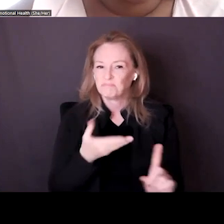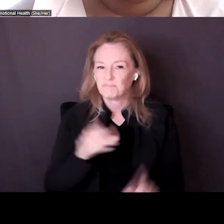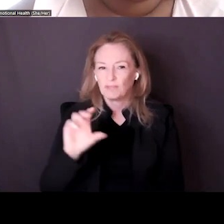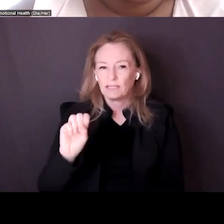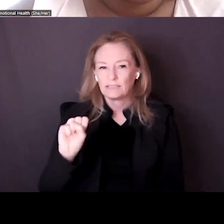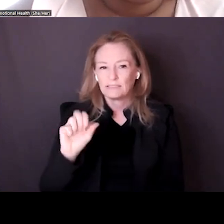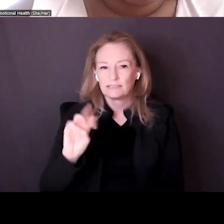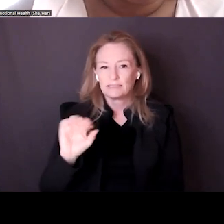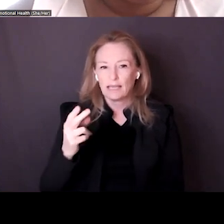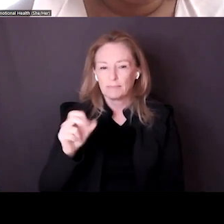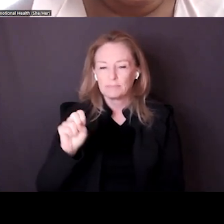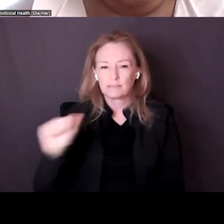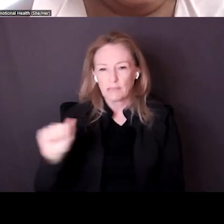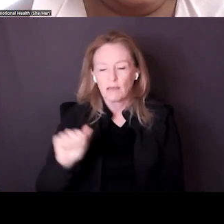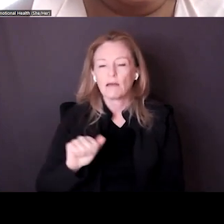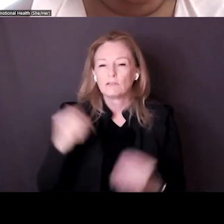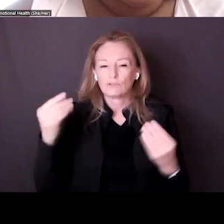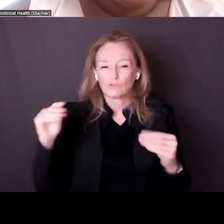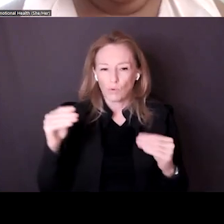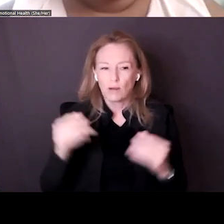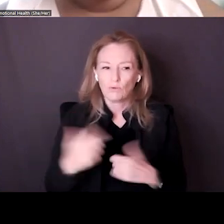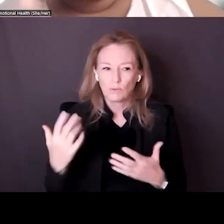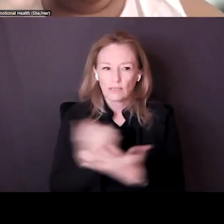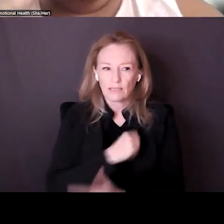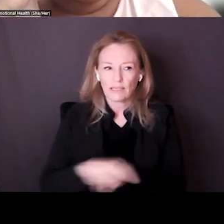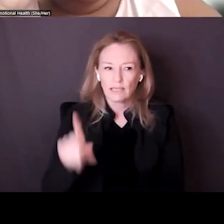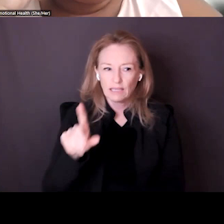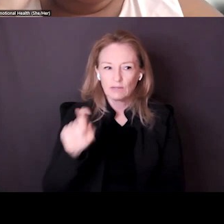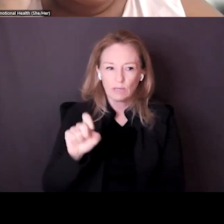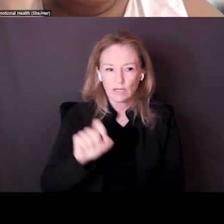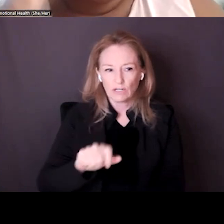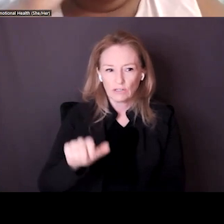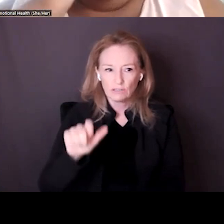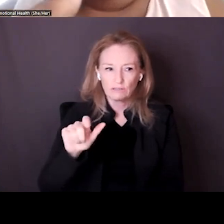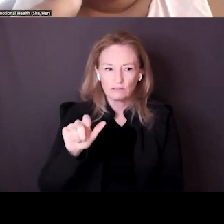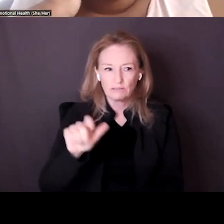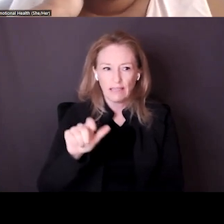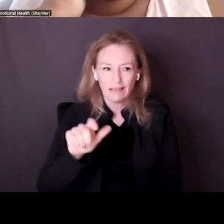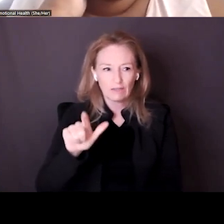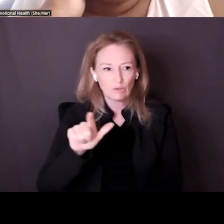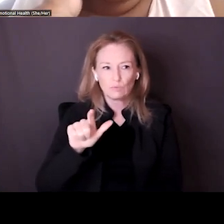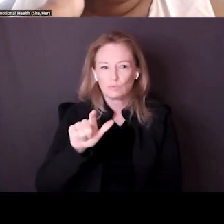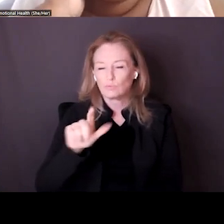AGAIN, THERE IS SPANISH OPTIONS AND OTHER STICKERS AND MAGNETS